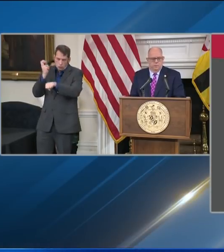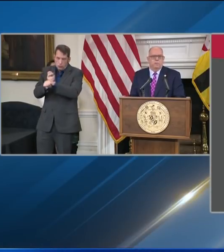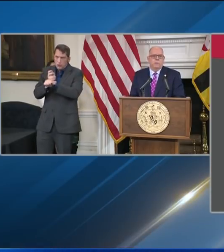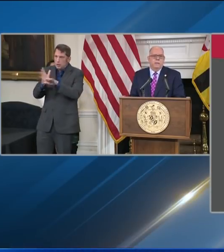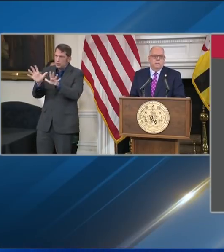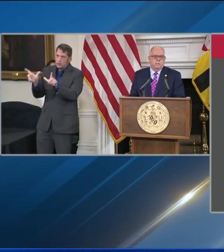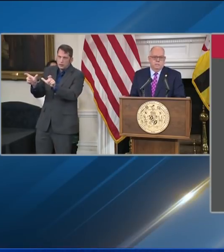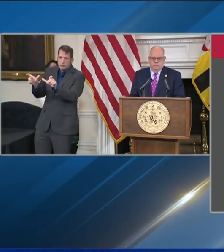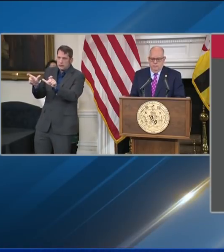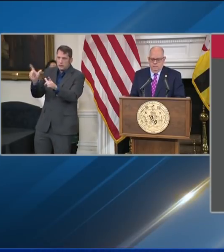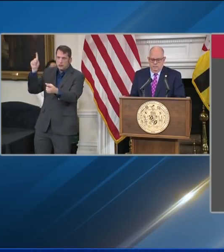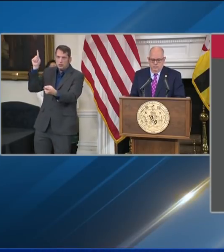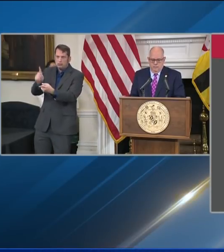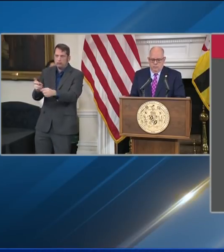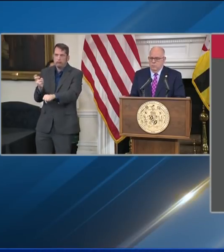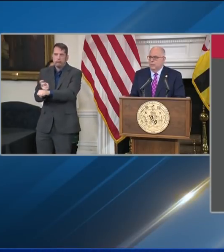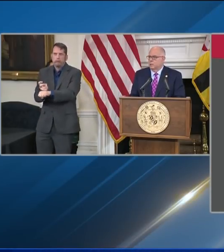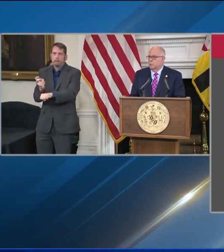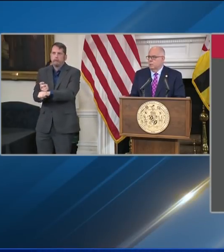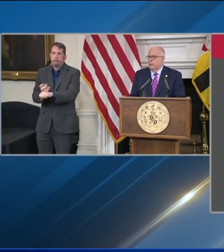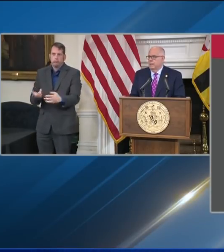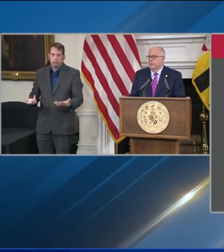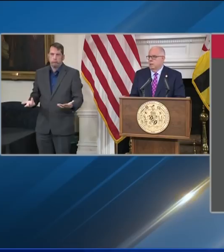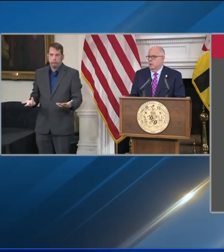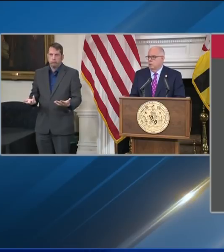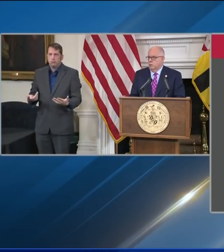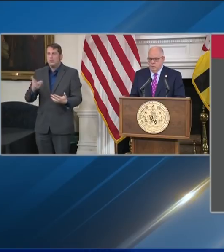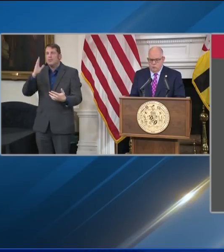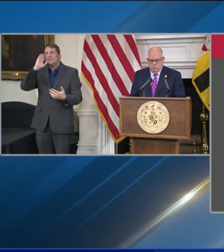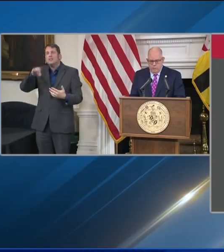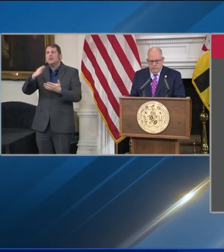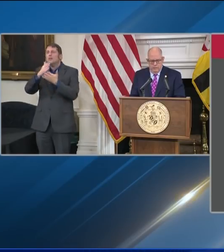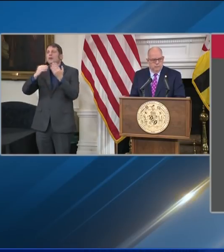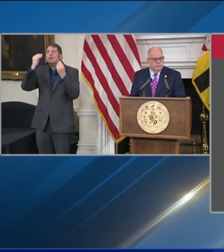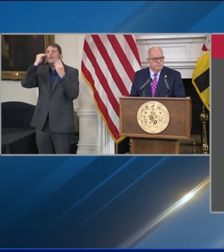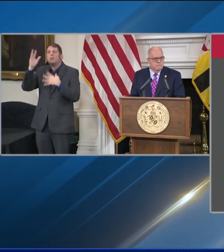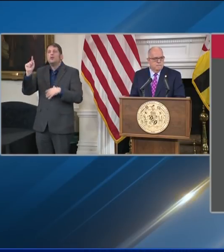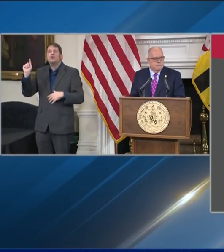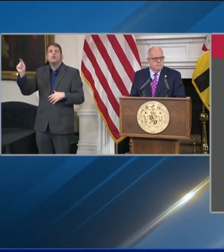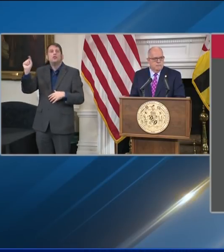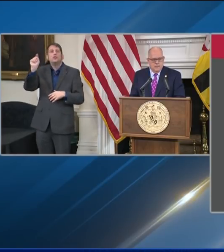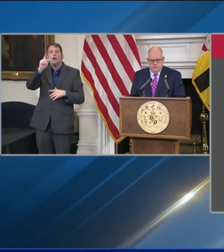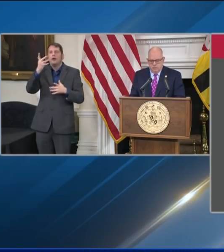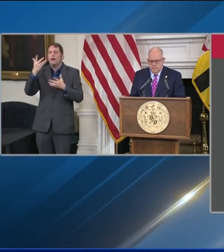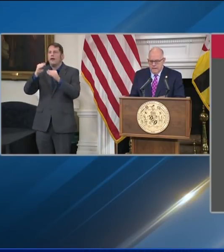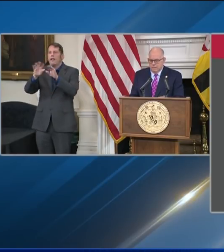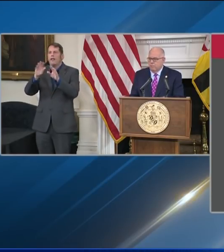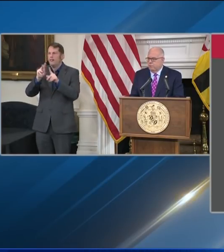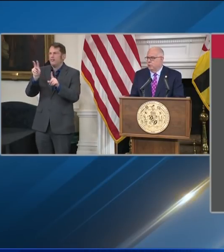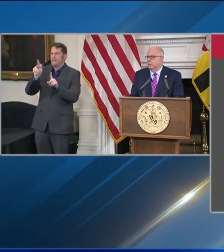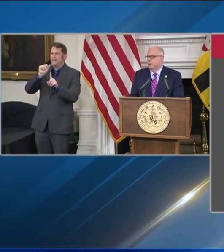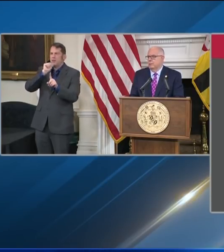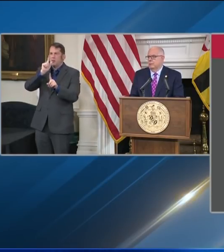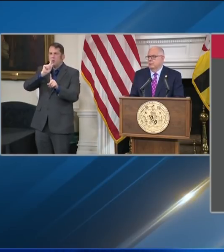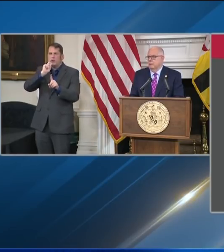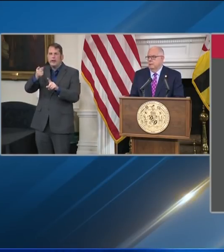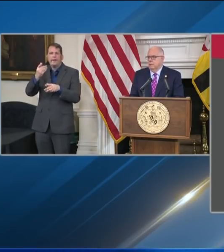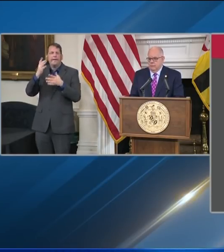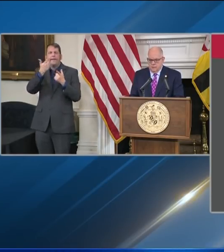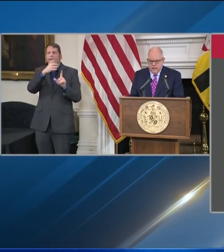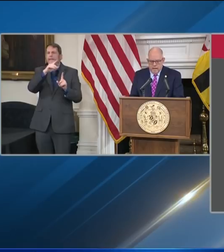AND OUR NATION REGARDLESS OF ALL THE DISINFORMATION THAT’S BEING SPREAD ALL OVER SOCIAL MEDIA.